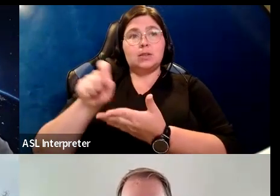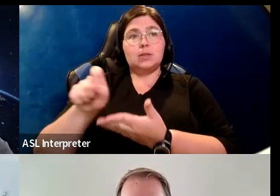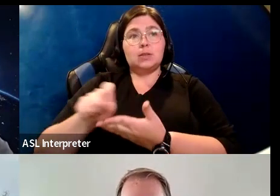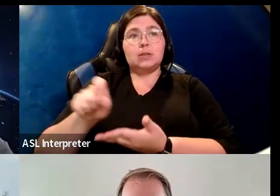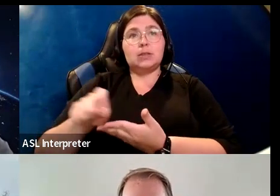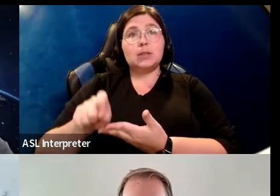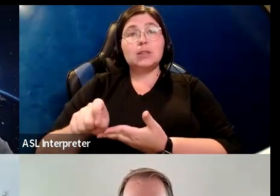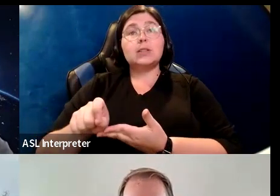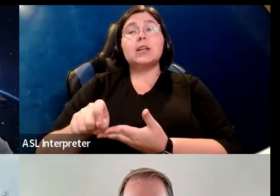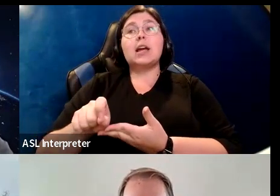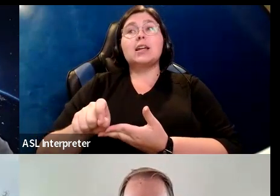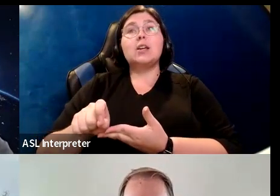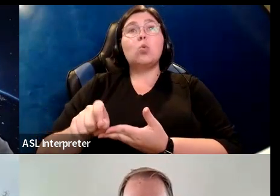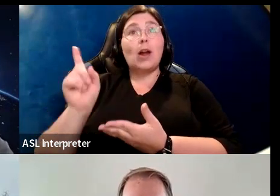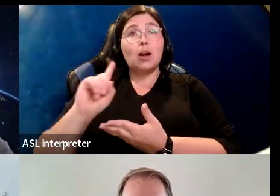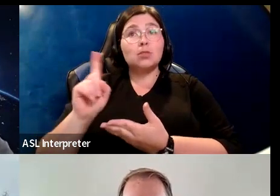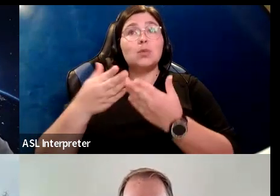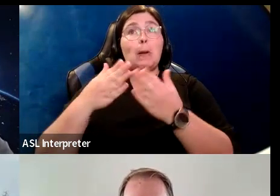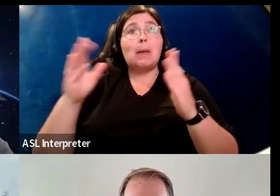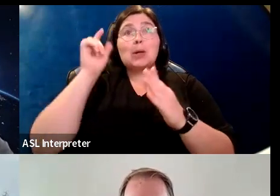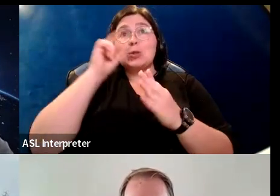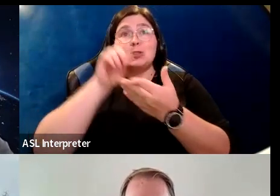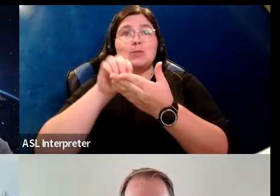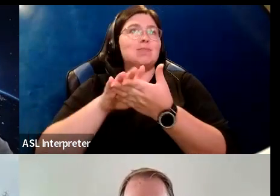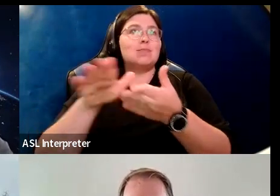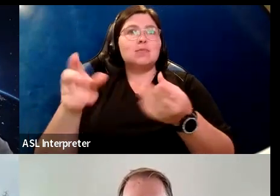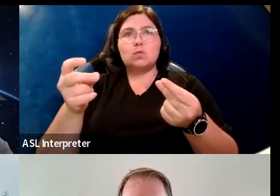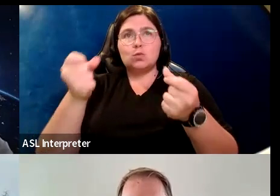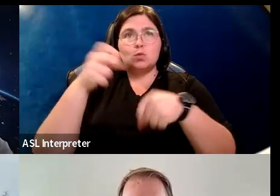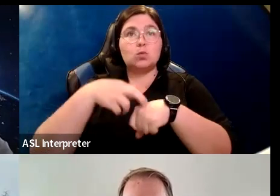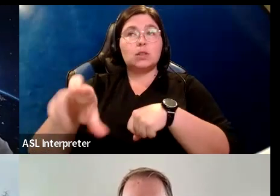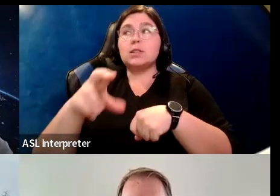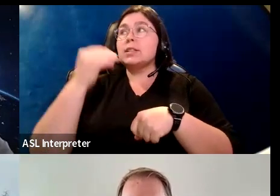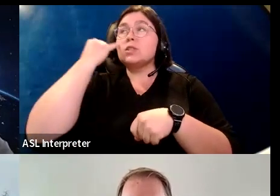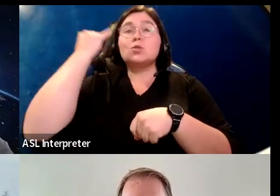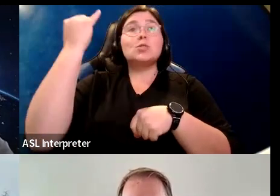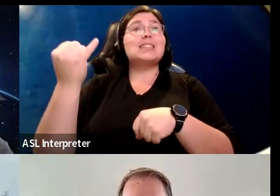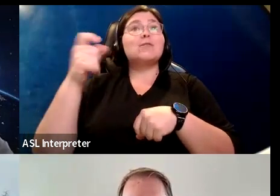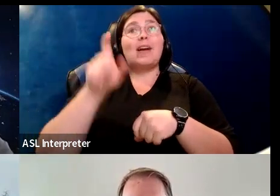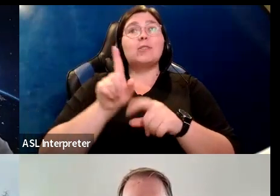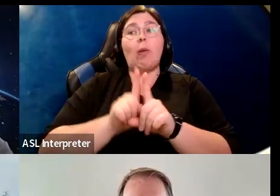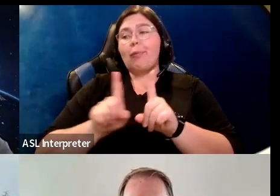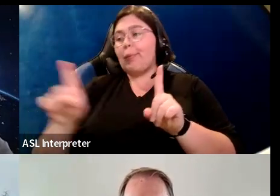document, and these are just a quick reference in case you had to walk away and came back,